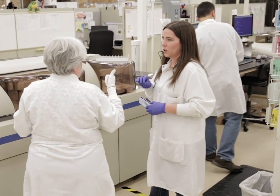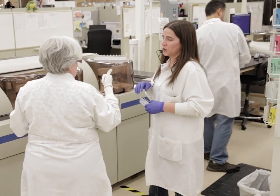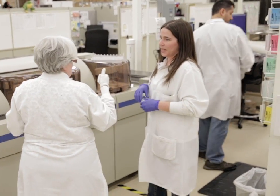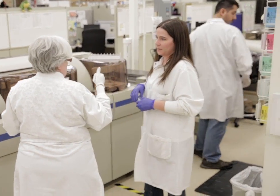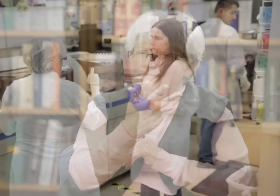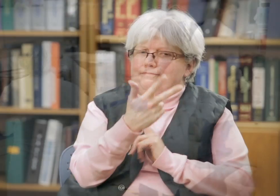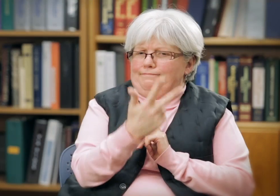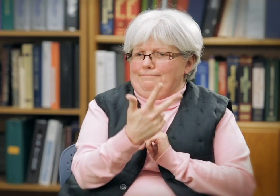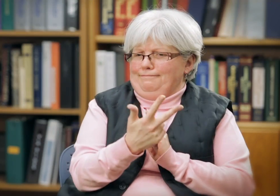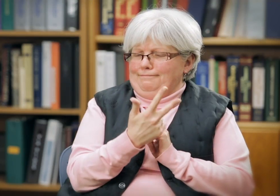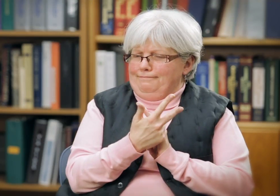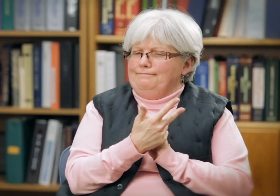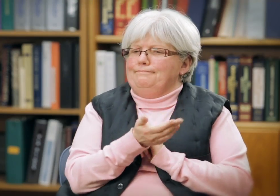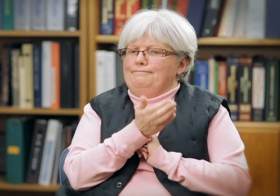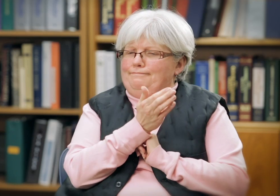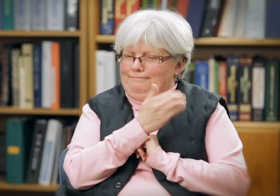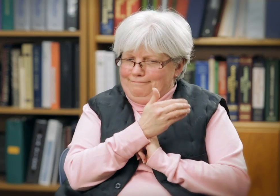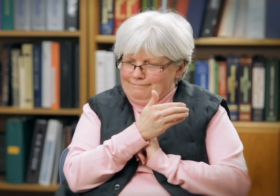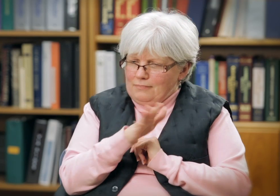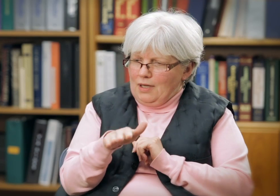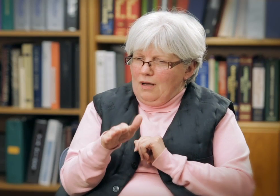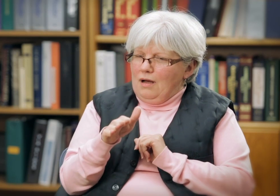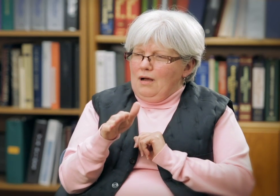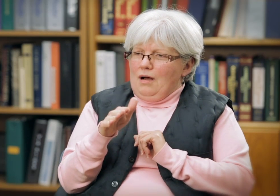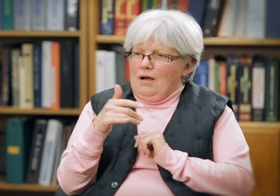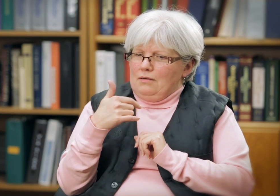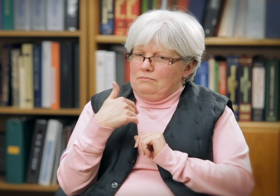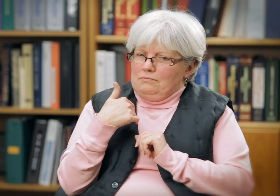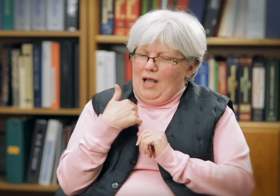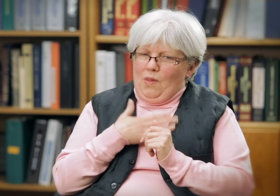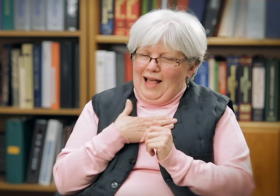The day that the three employees approached me and said,